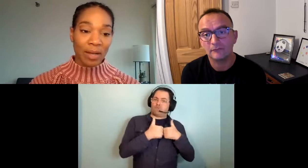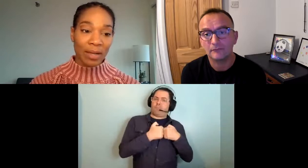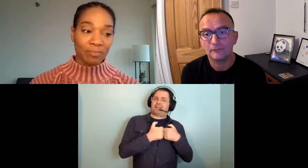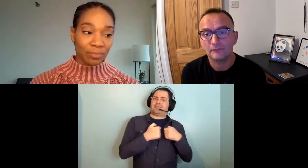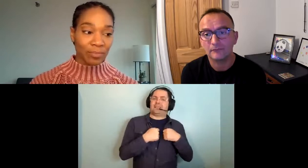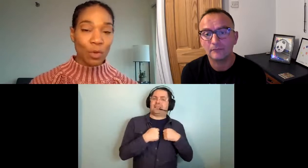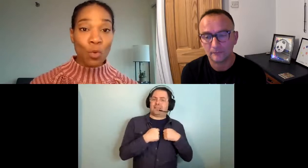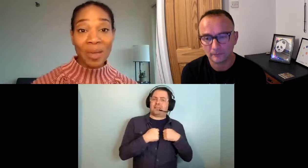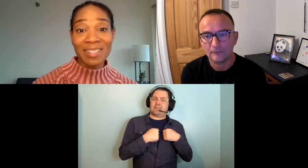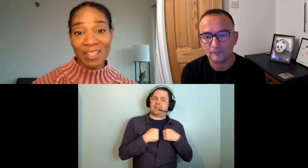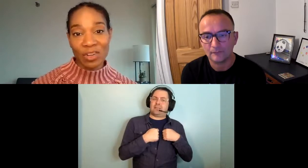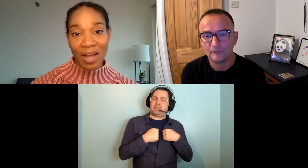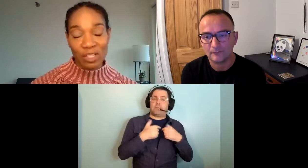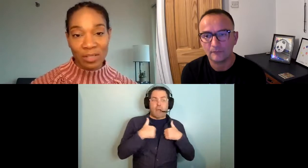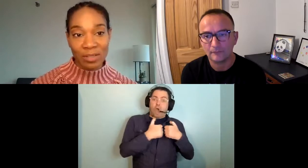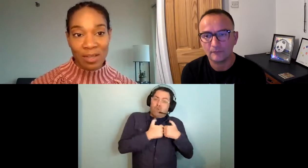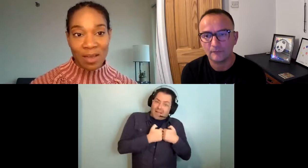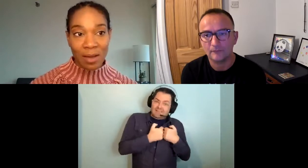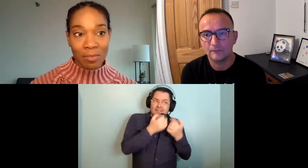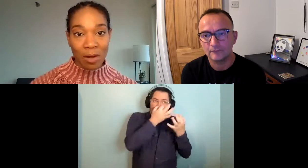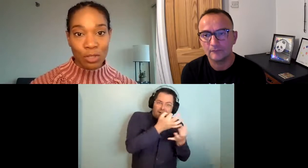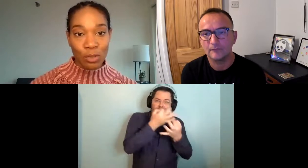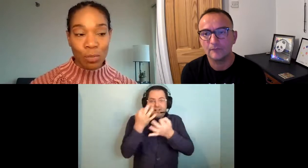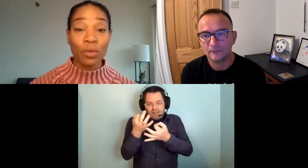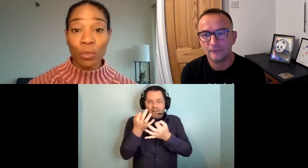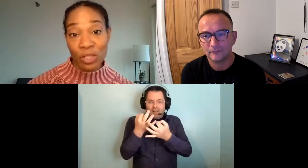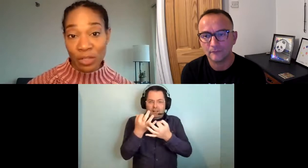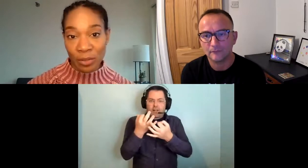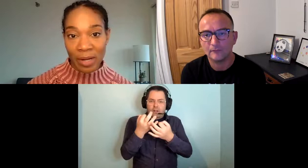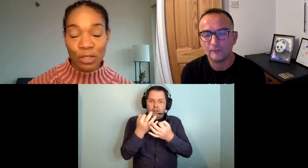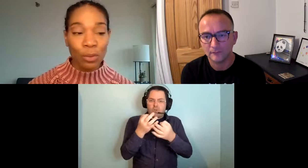that people don't understand but I think when I give a